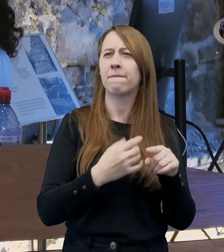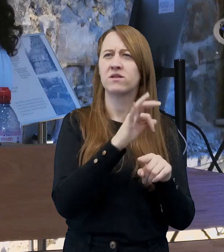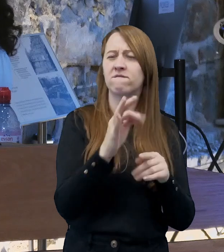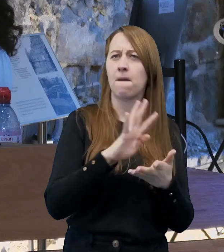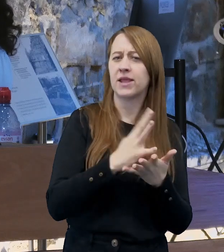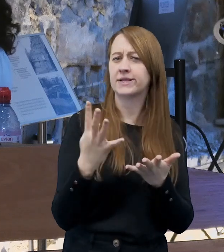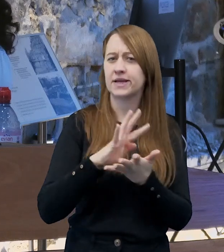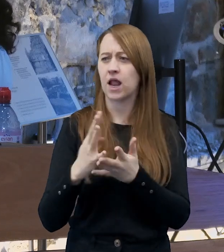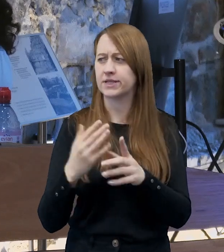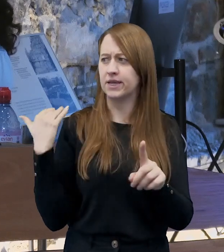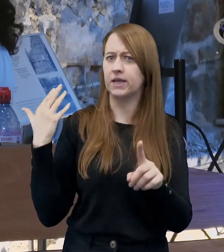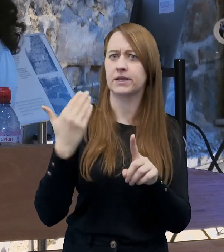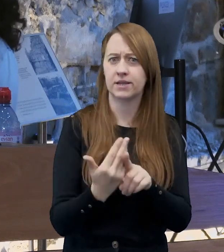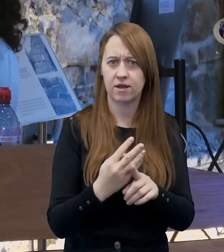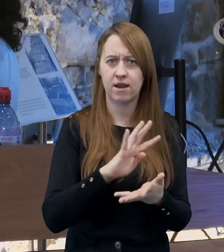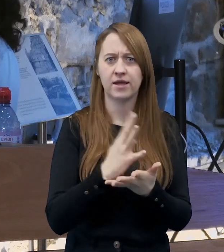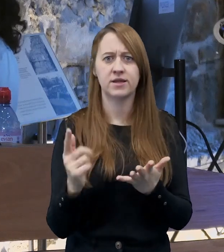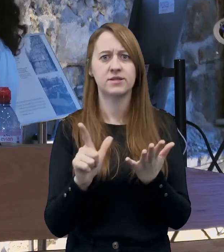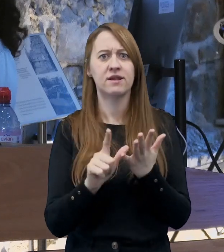It ends up in a basement in Mansion House, I think.